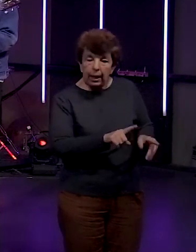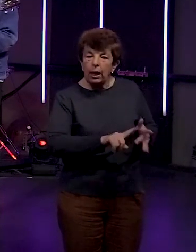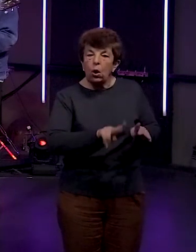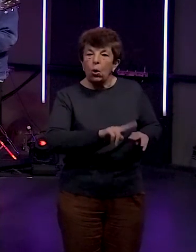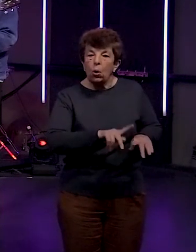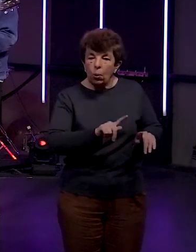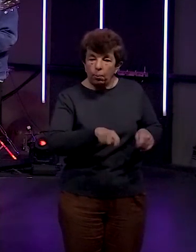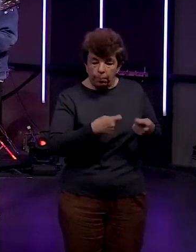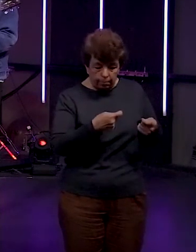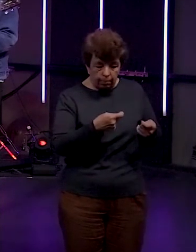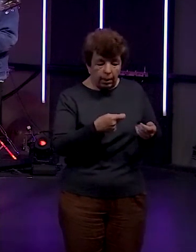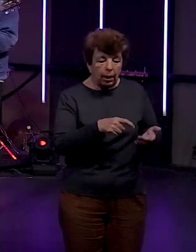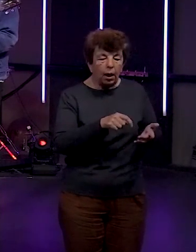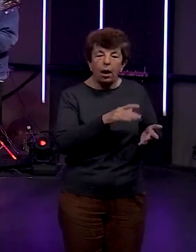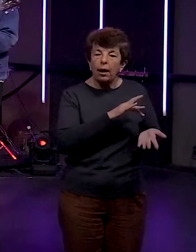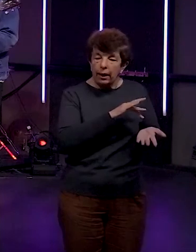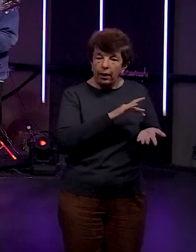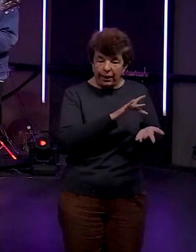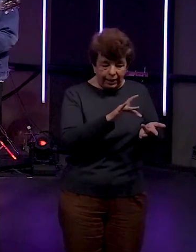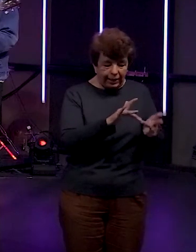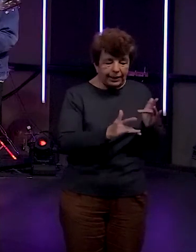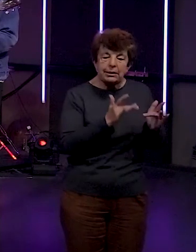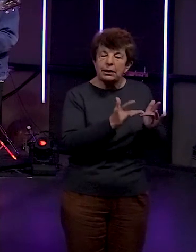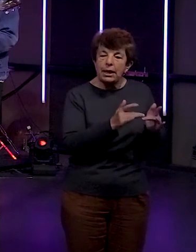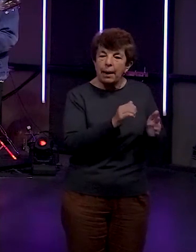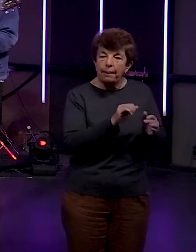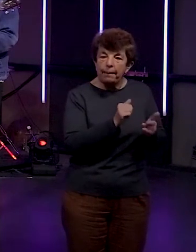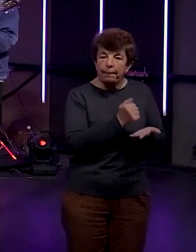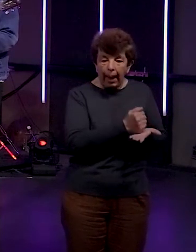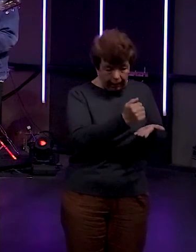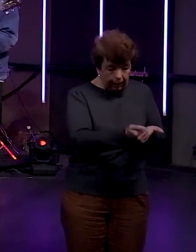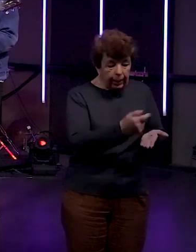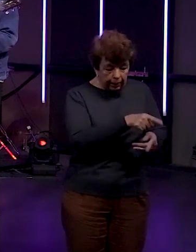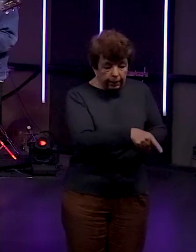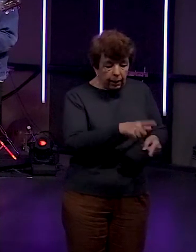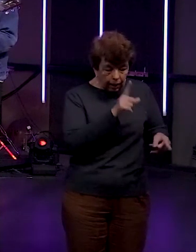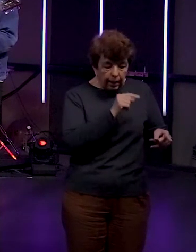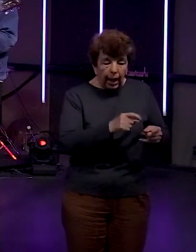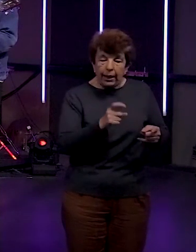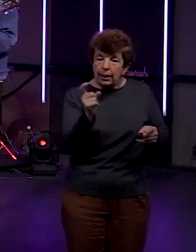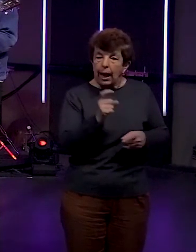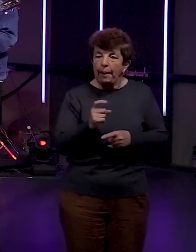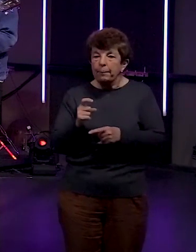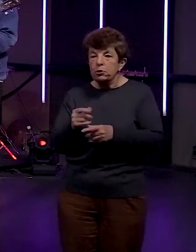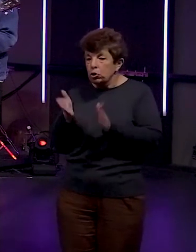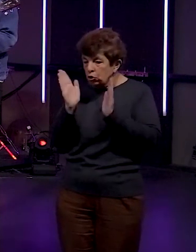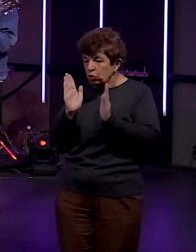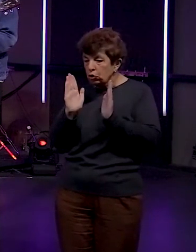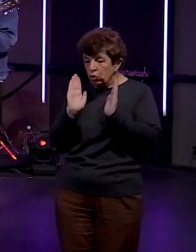online you are still able to to come in during the week and do your giving in